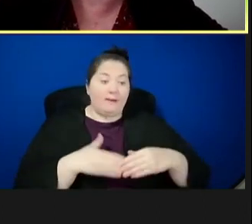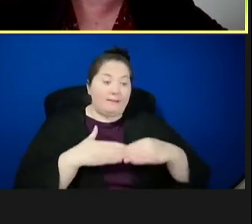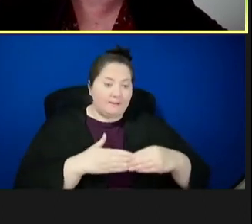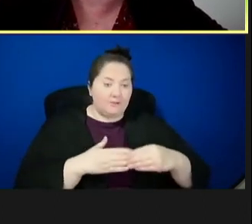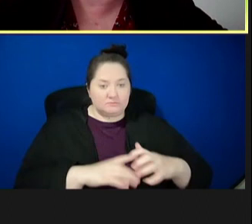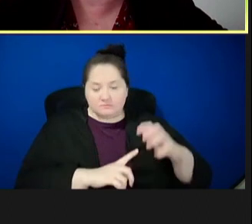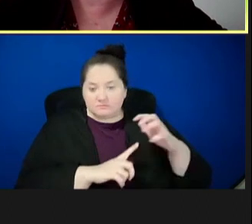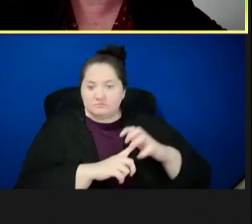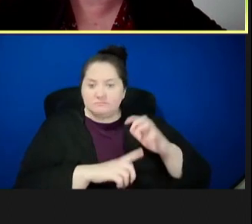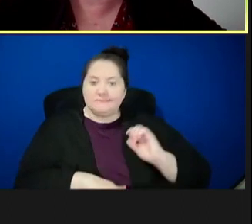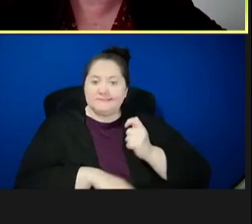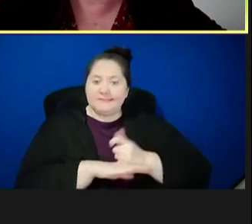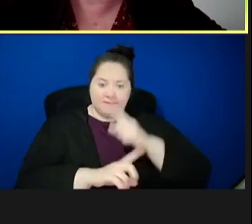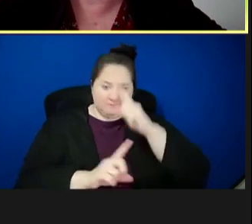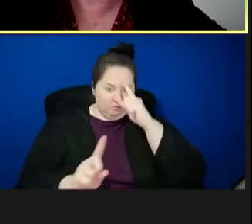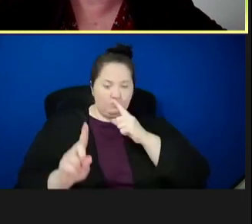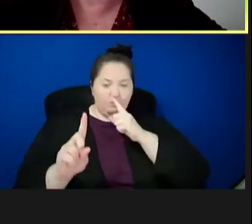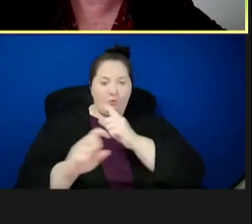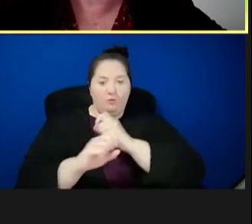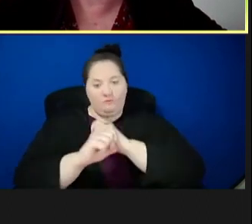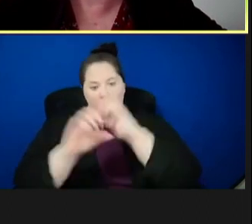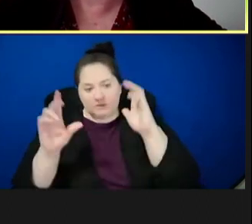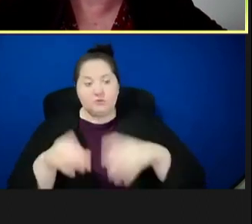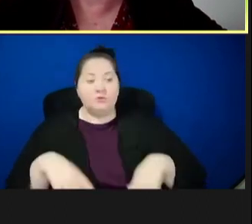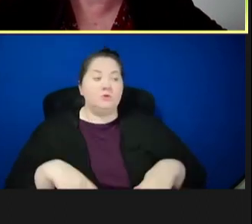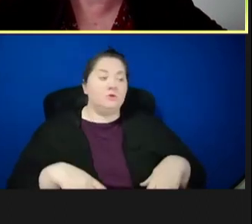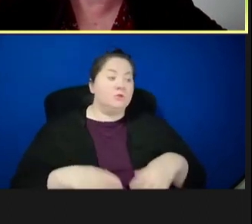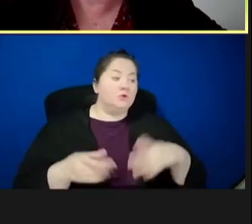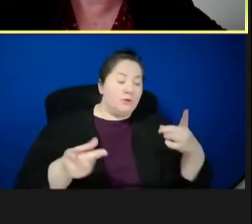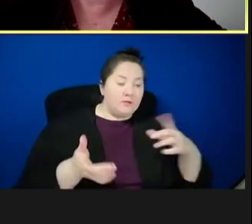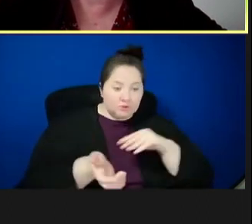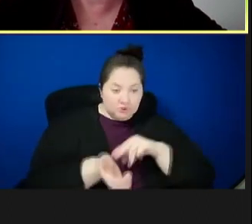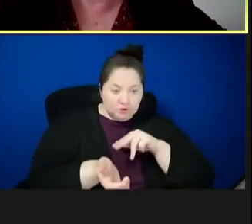setting the vision as well as directors in nursing and/or infection preventionists